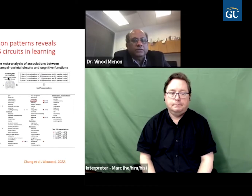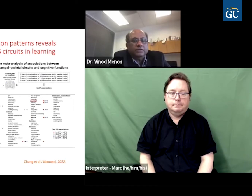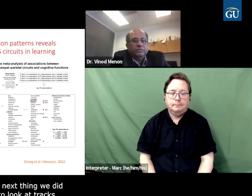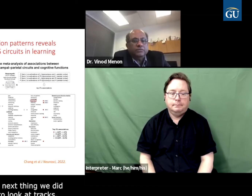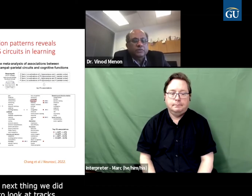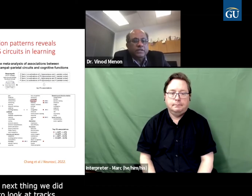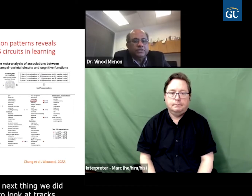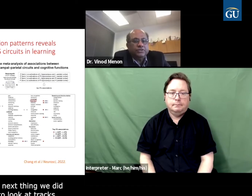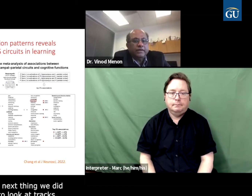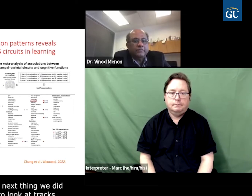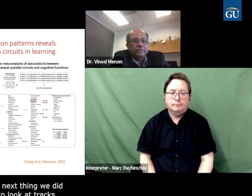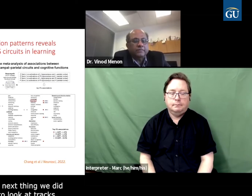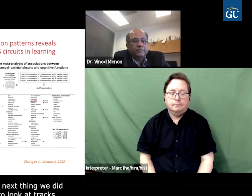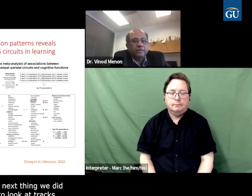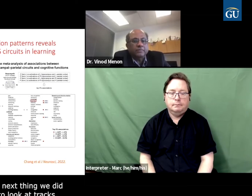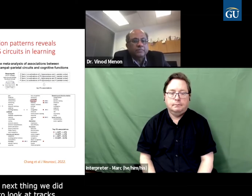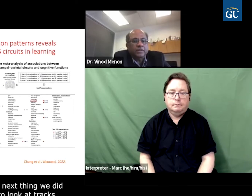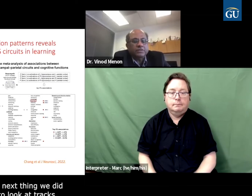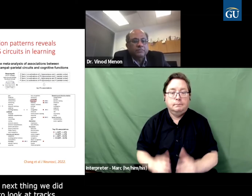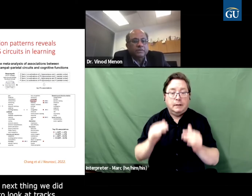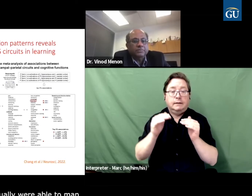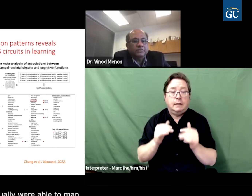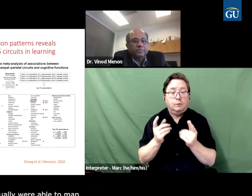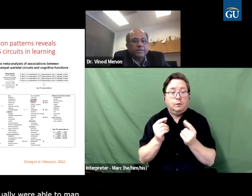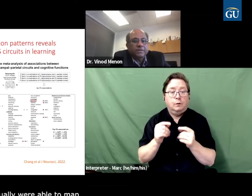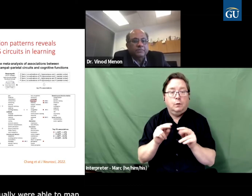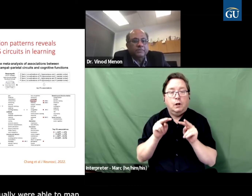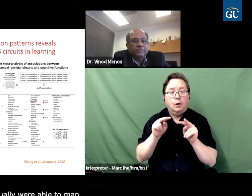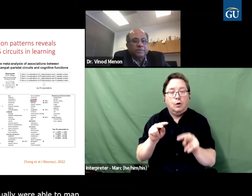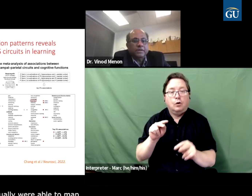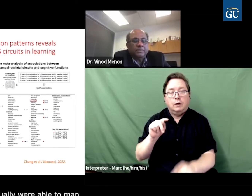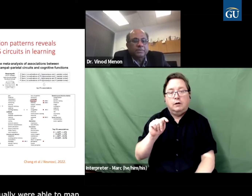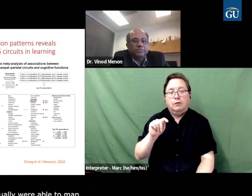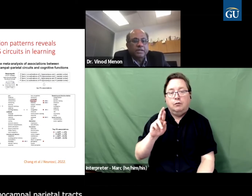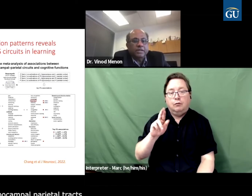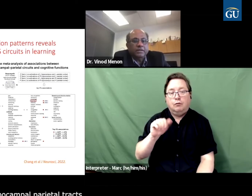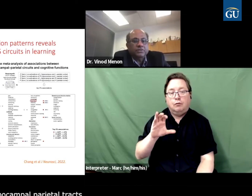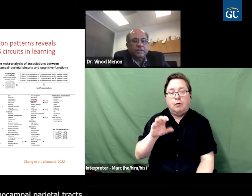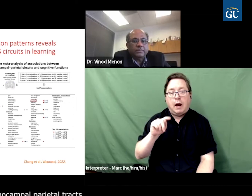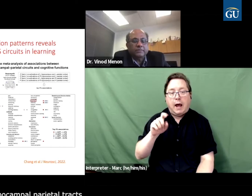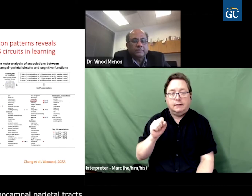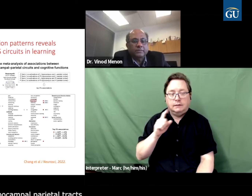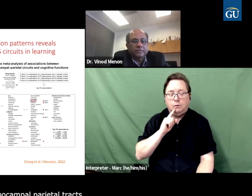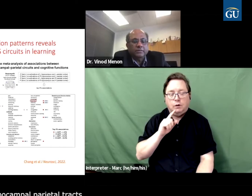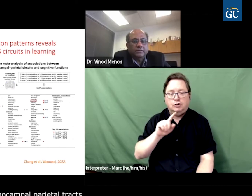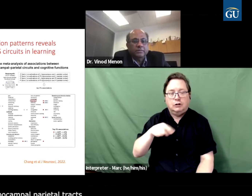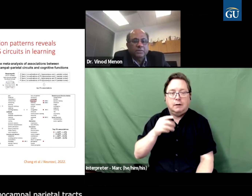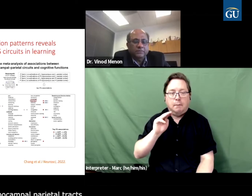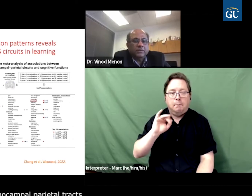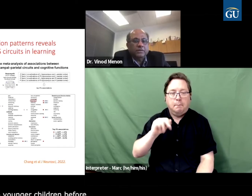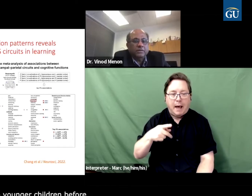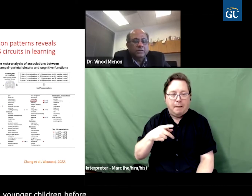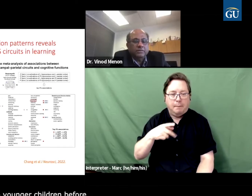so the next thing we did was to look at tracts and we actually were able to map